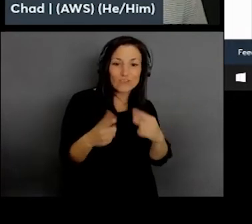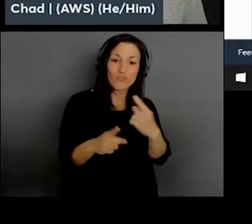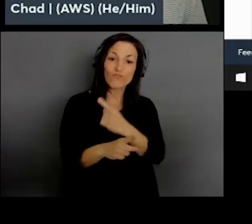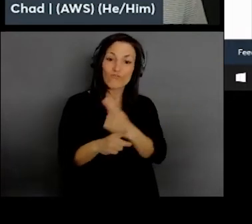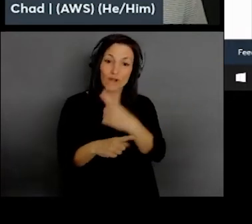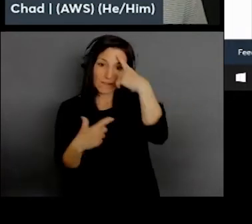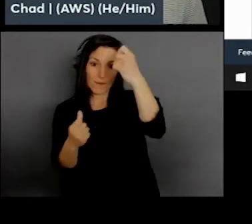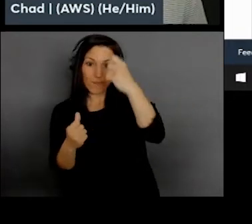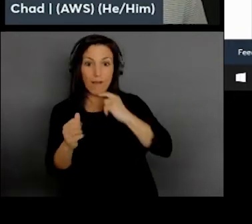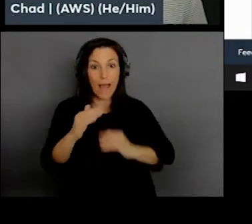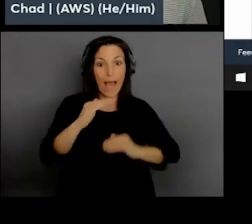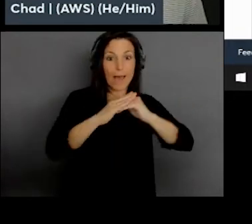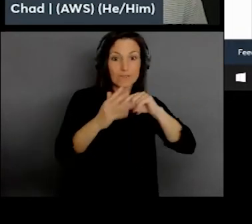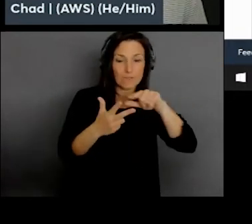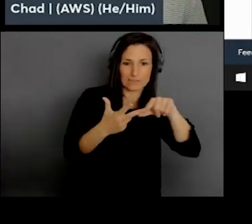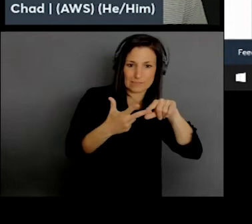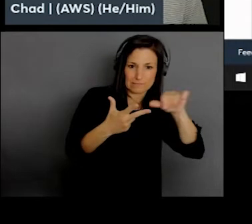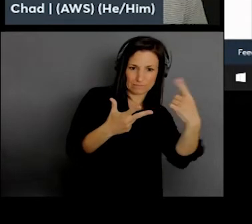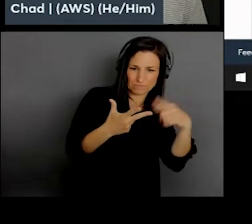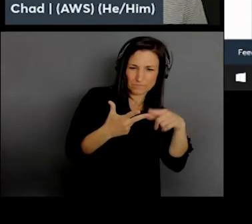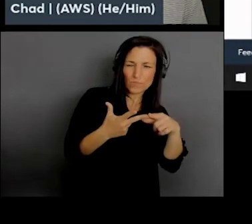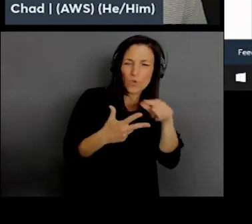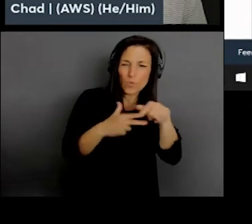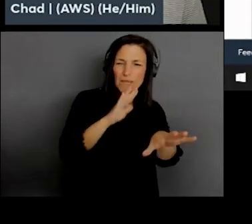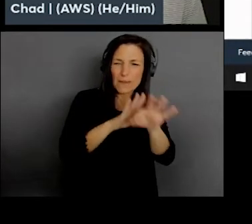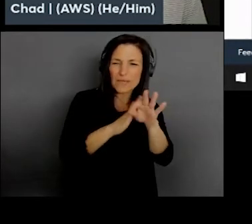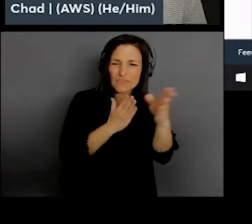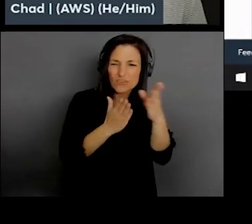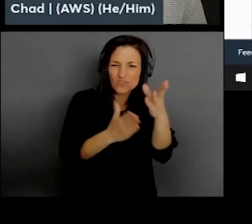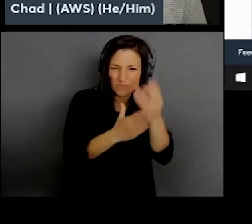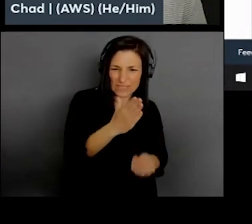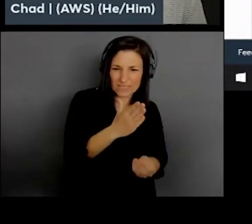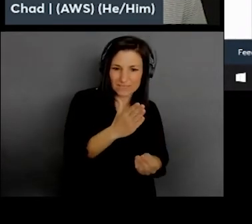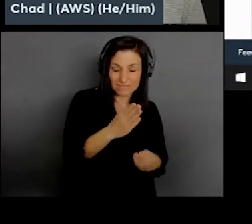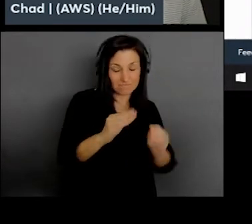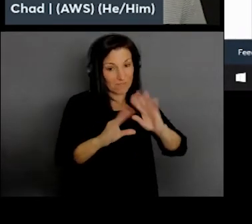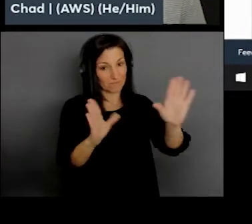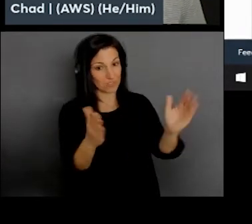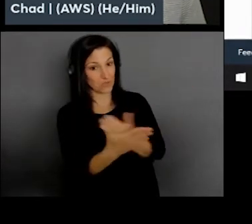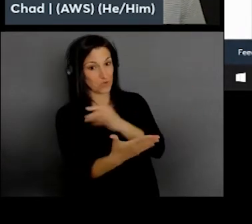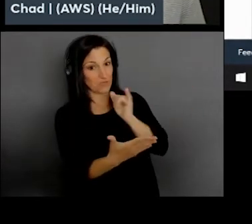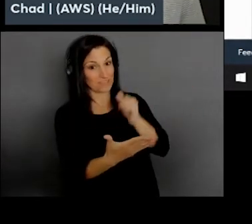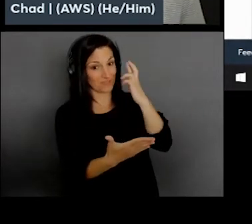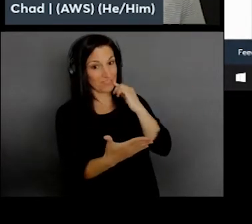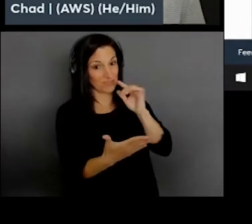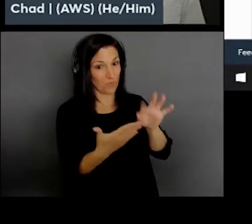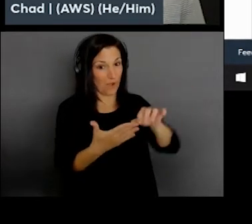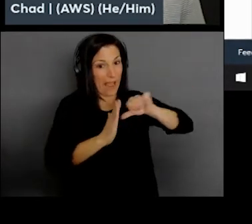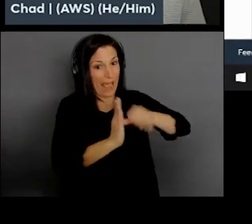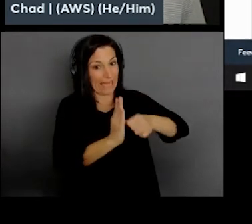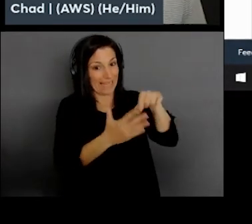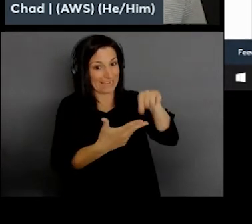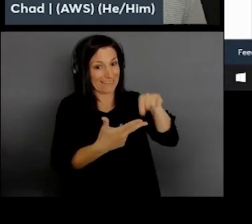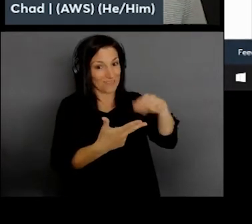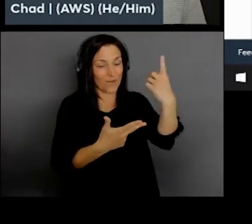but Serverless is what we are going to go with. It's obviously new, that's why we are highlighting that. These are the default configurations for capacity ranges.